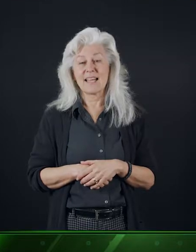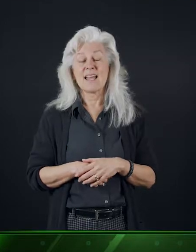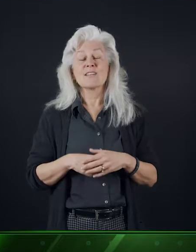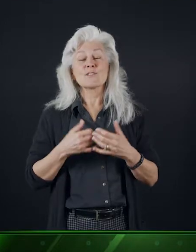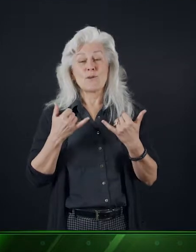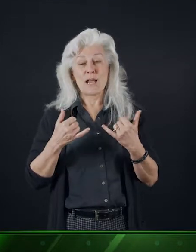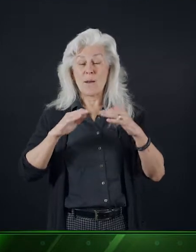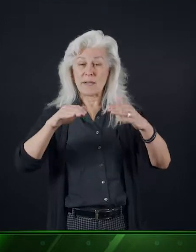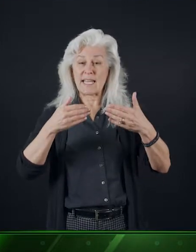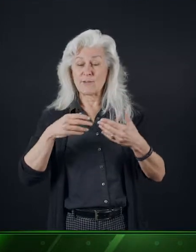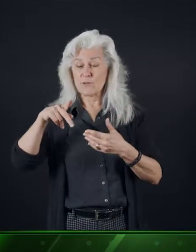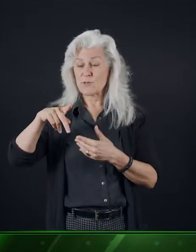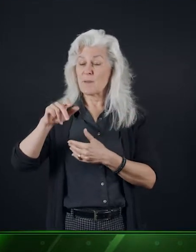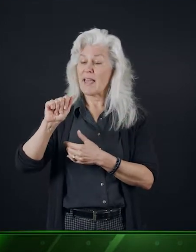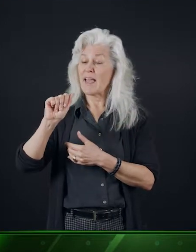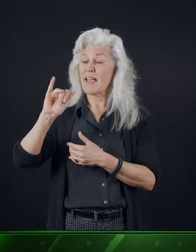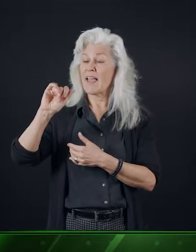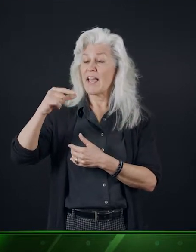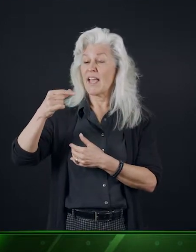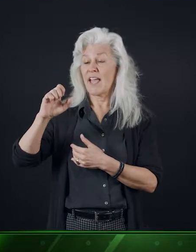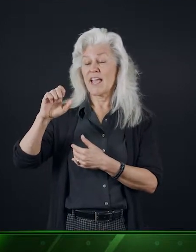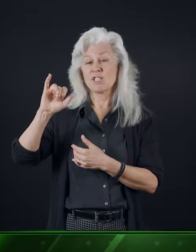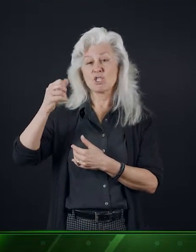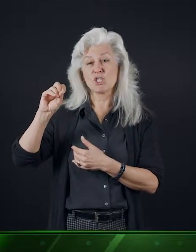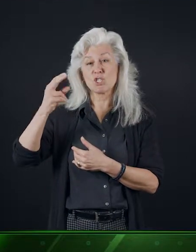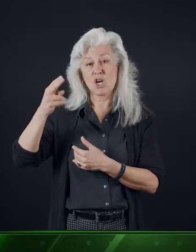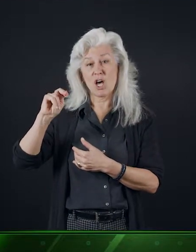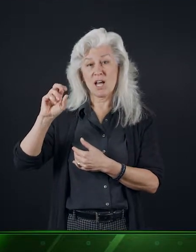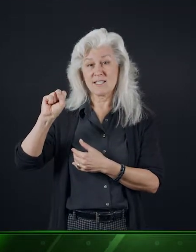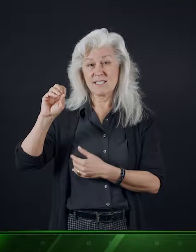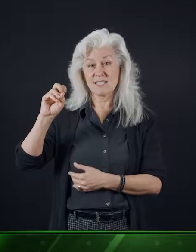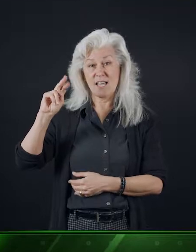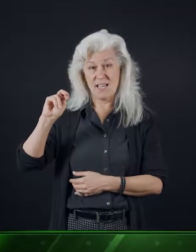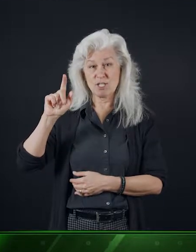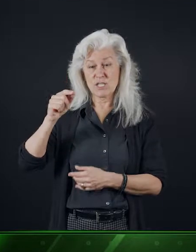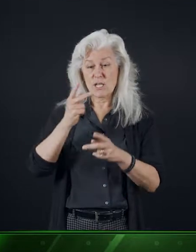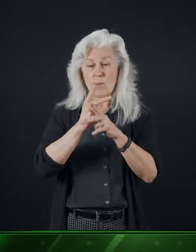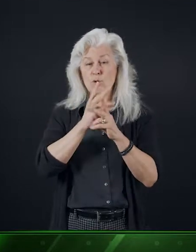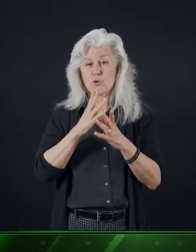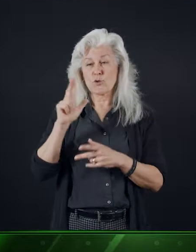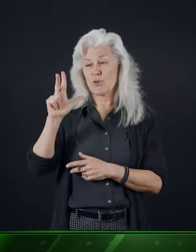I'd like to introduce Paige Johnson, the UX/UI producer at 343 Industries.